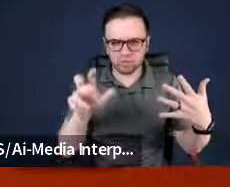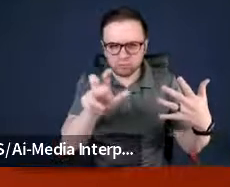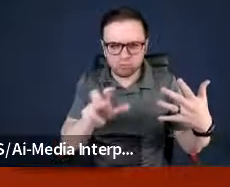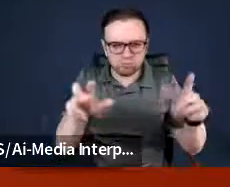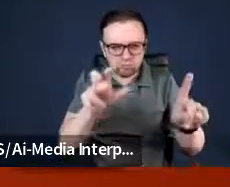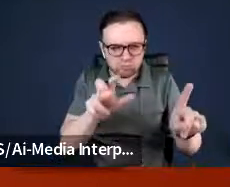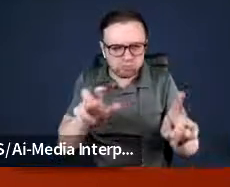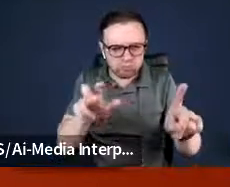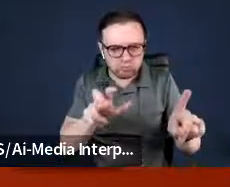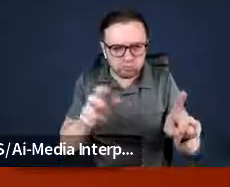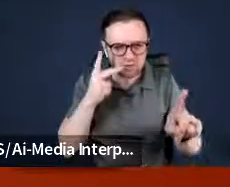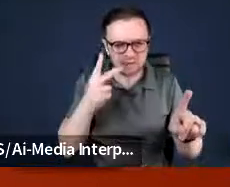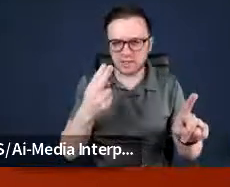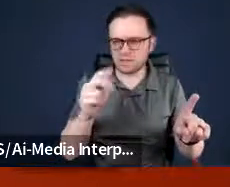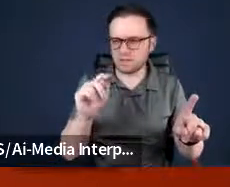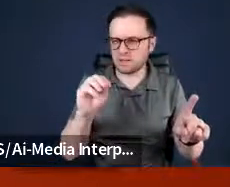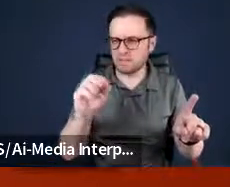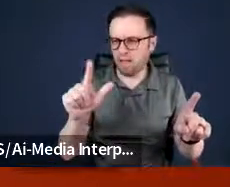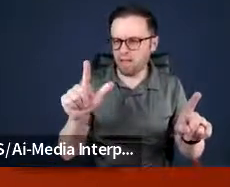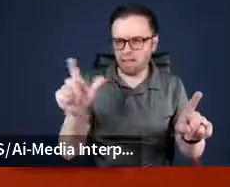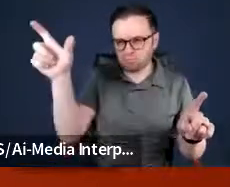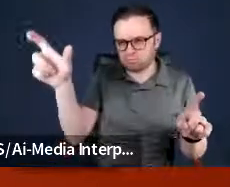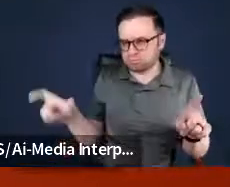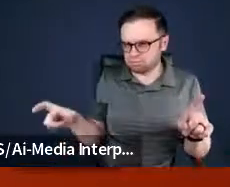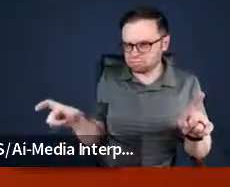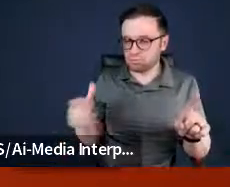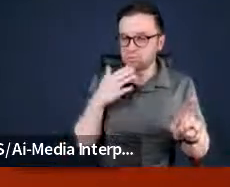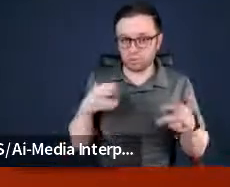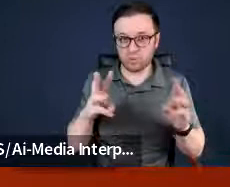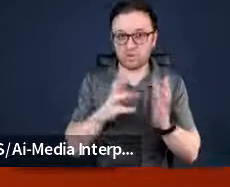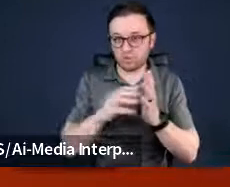It's a great way to look for code issues. You just hover over the element,